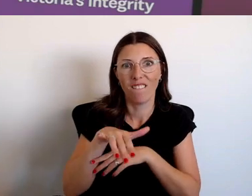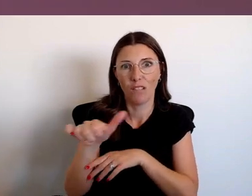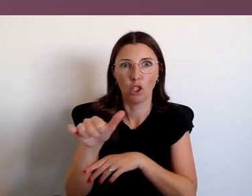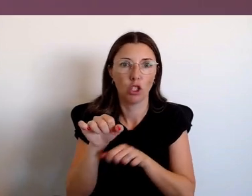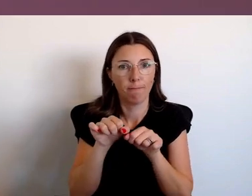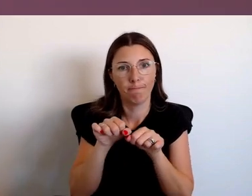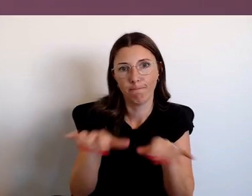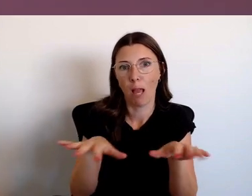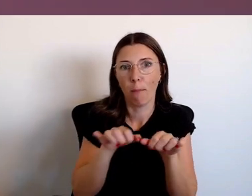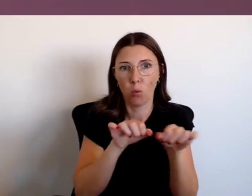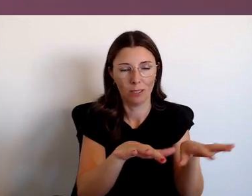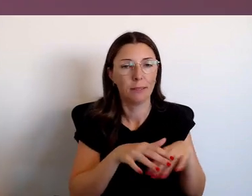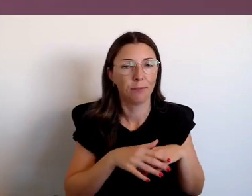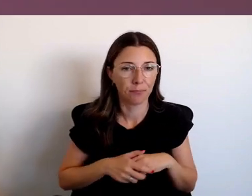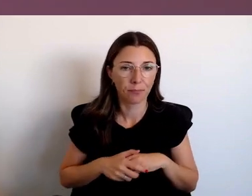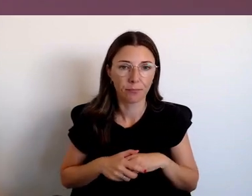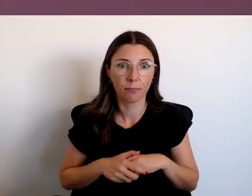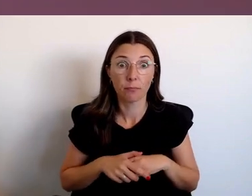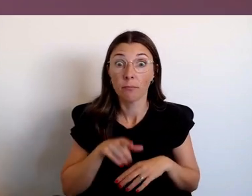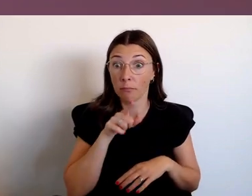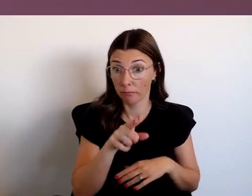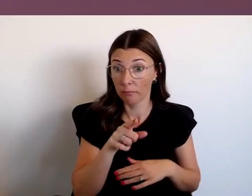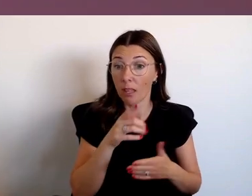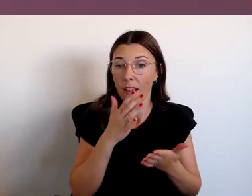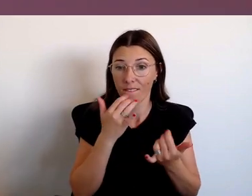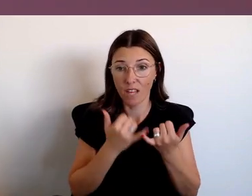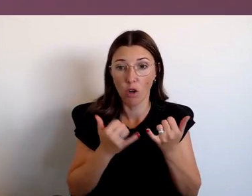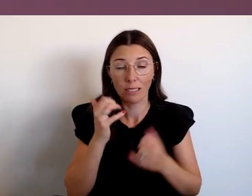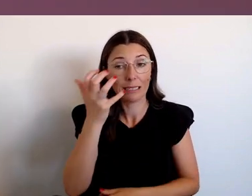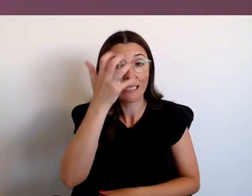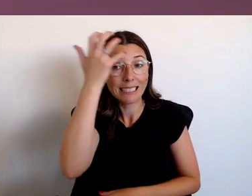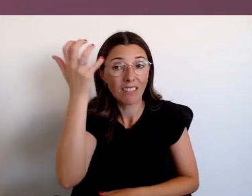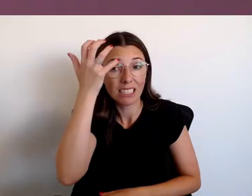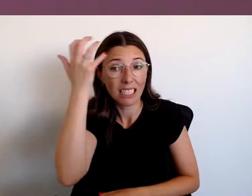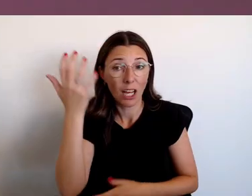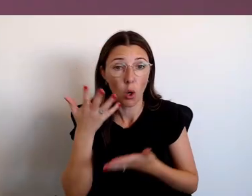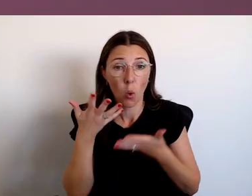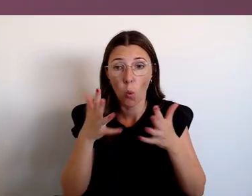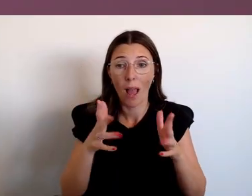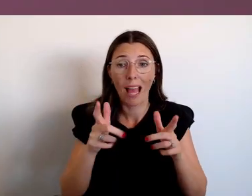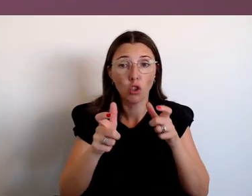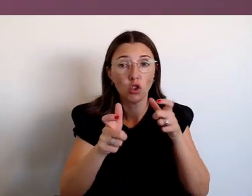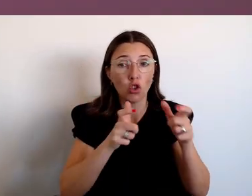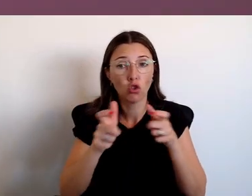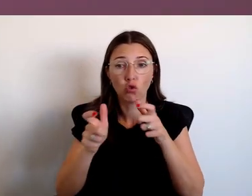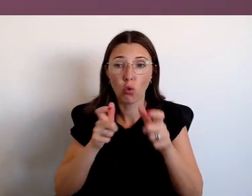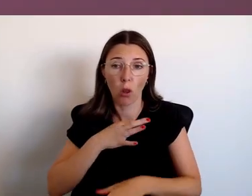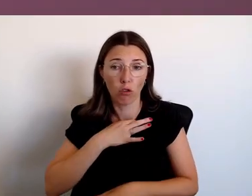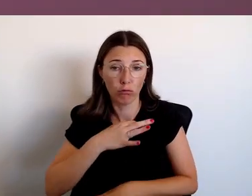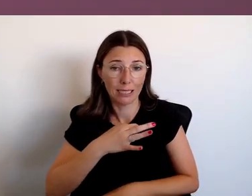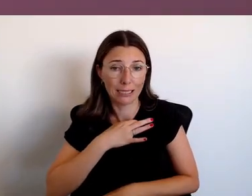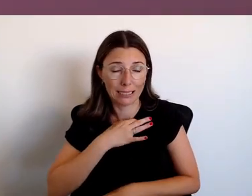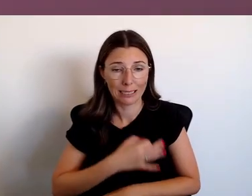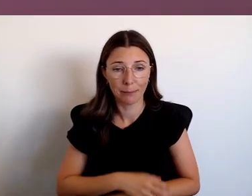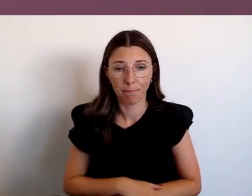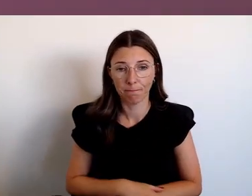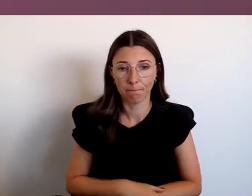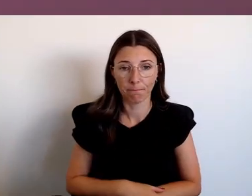And particularly, your really quite sophisticated mechanisms for controlling the risks that emerge.